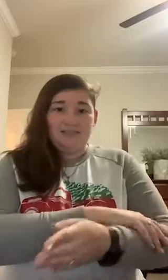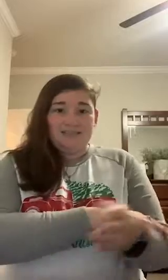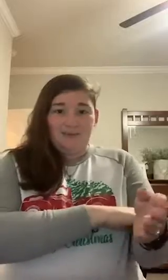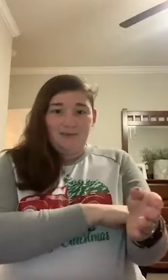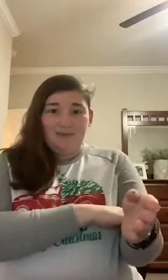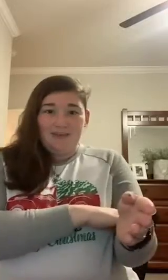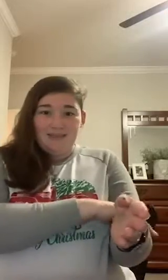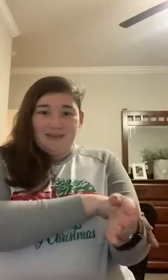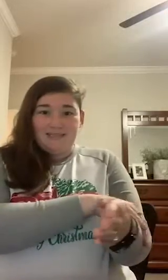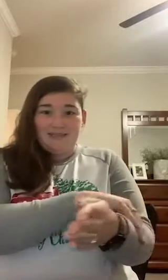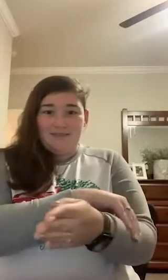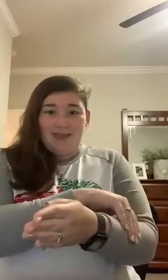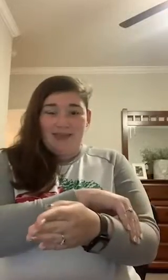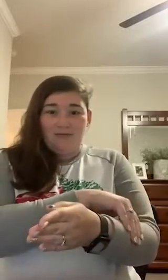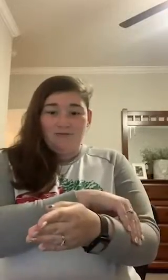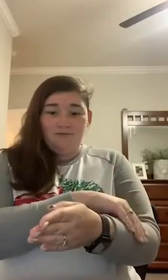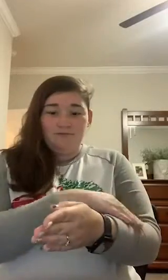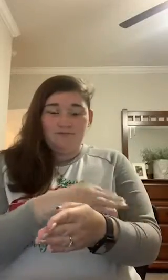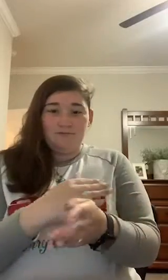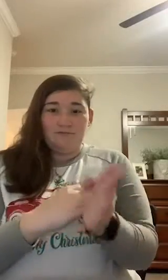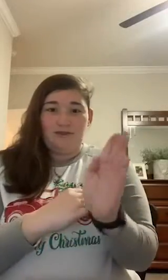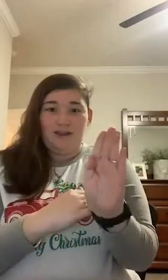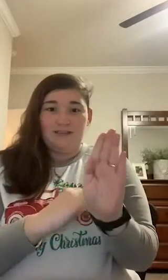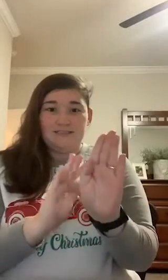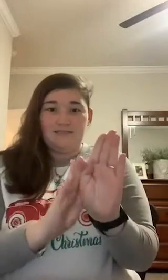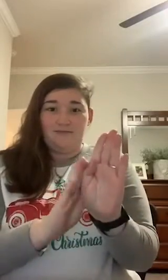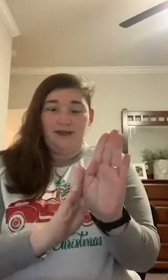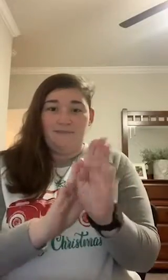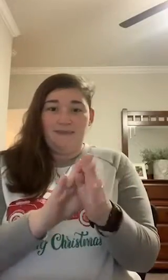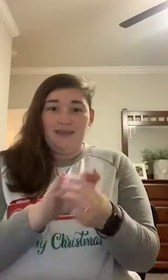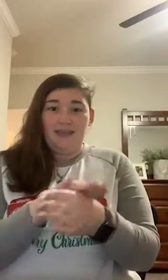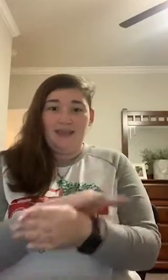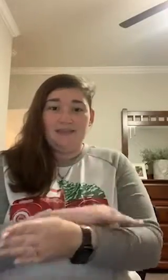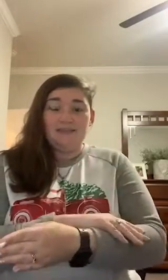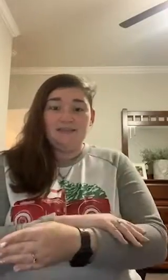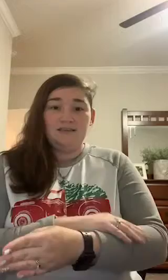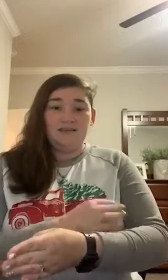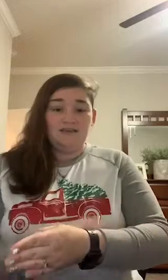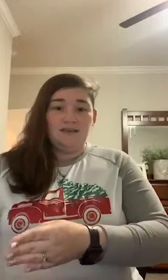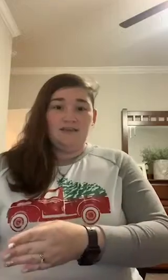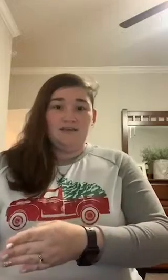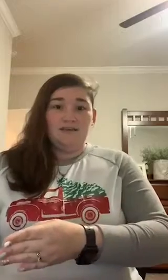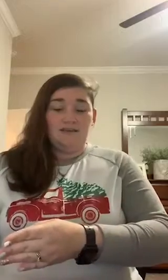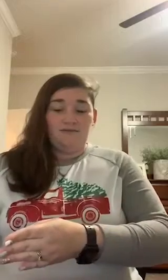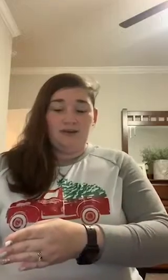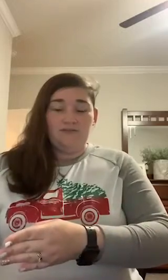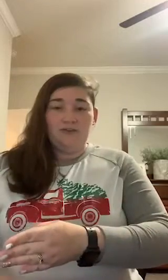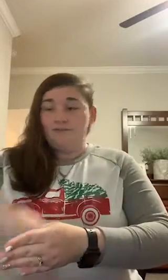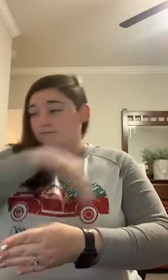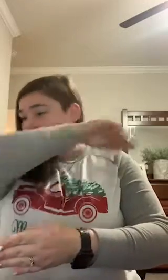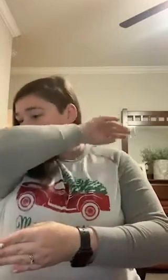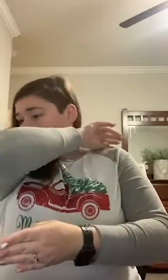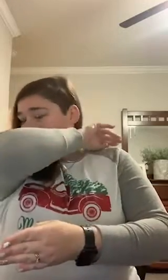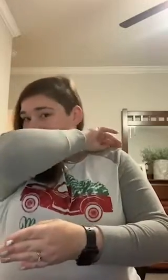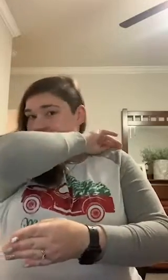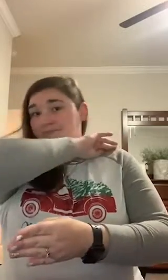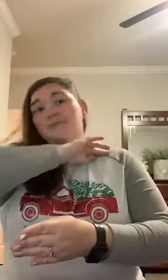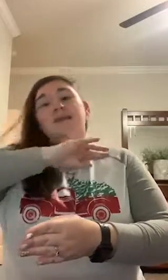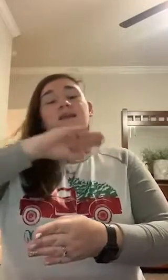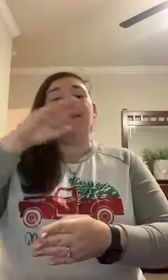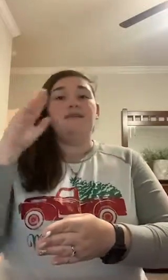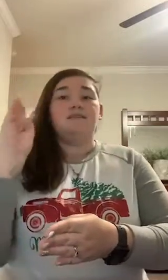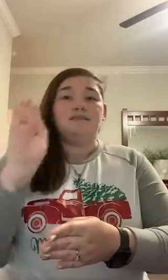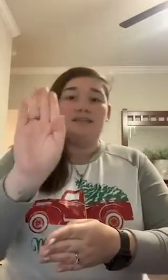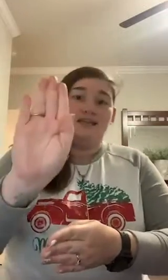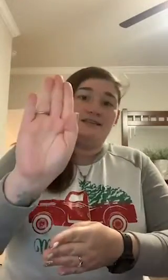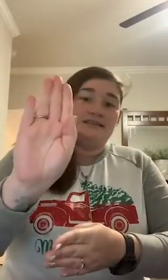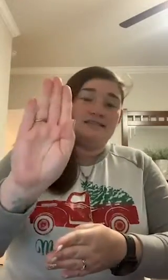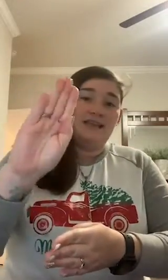so it's going to be angled your hand is in a flat b hand in front of you. this hand is the same